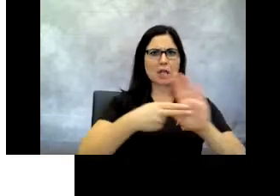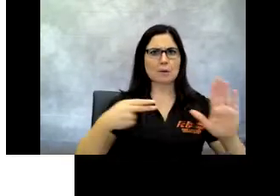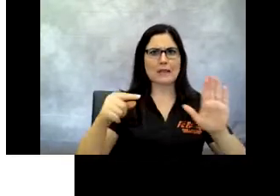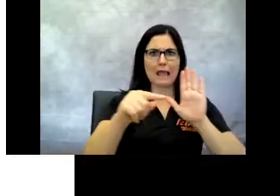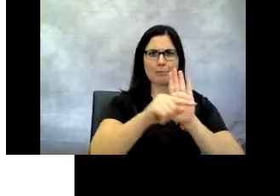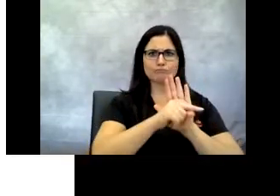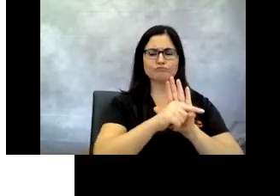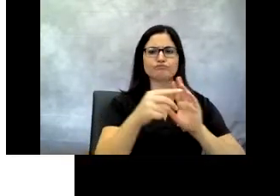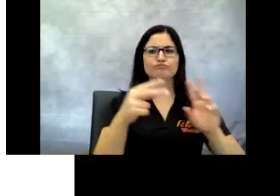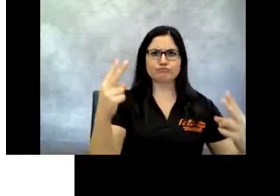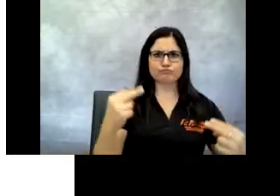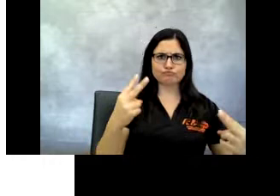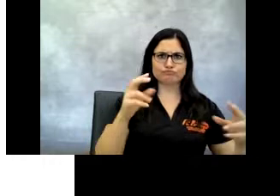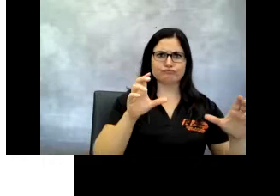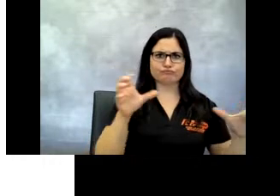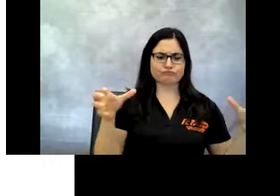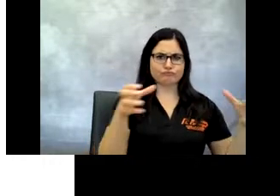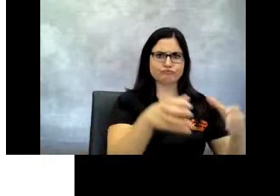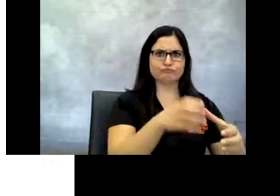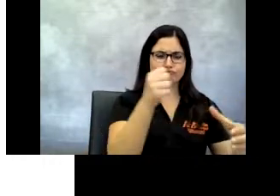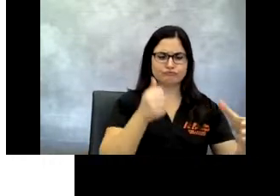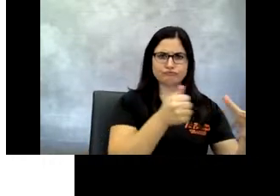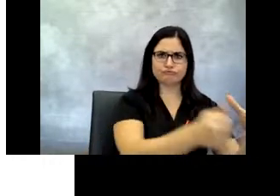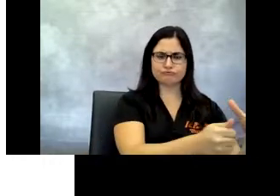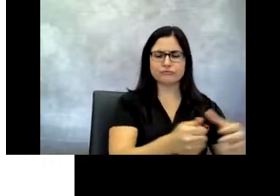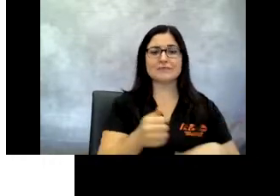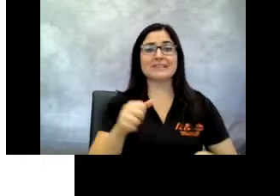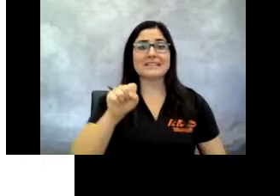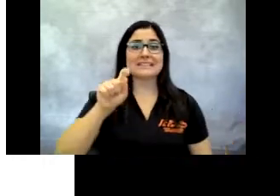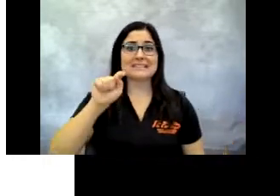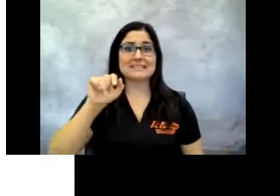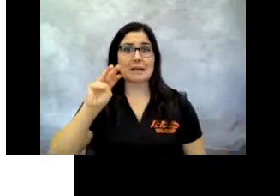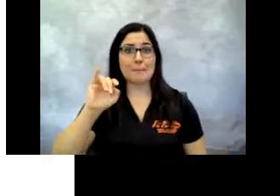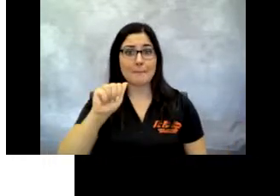And stigma can often equal stereotyping,